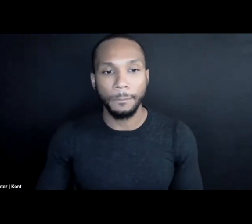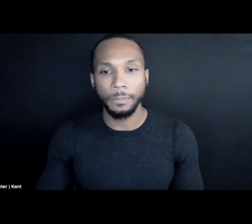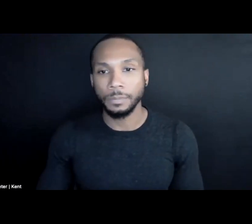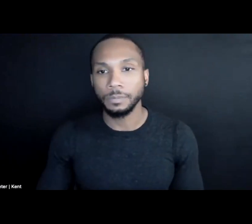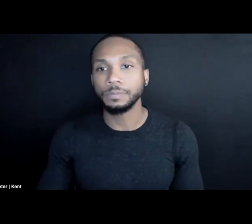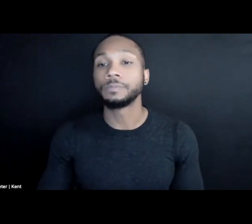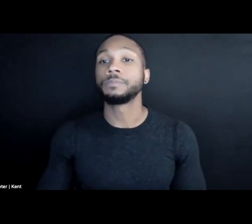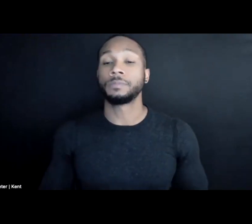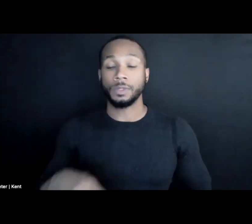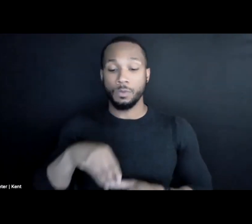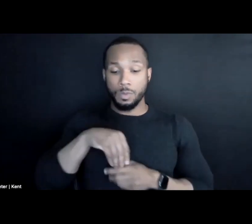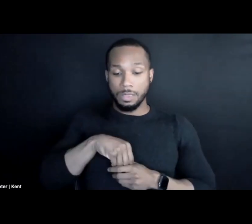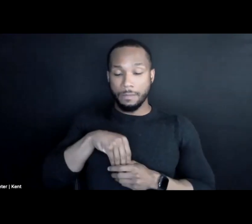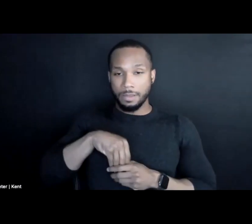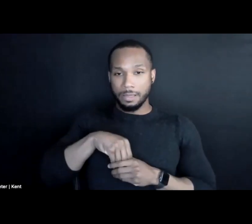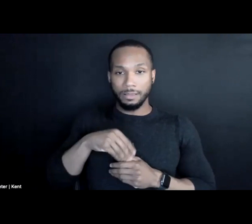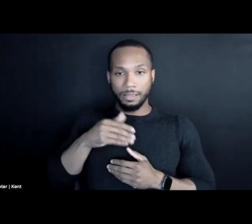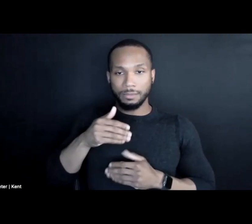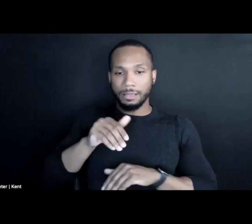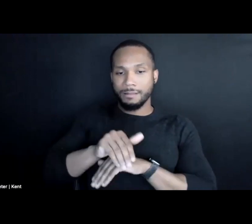Within Me, the Night Advances